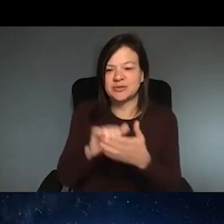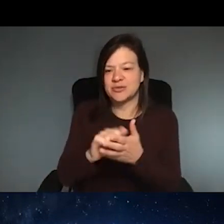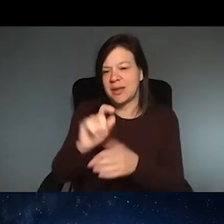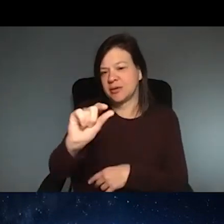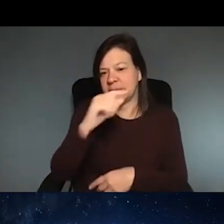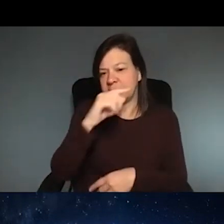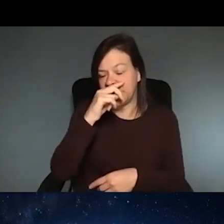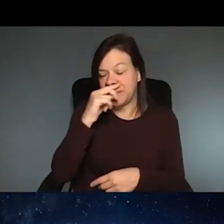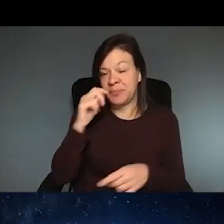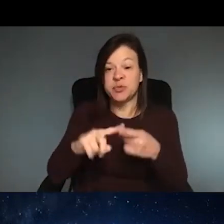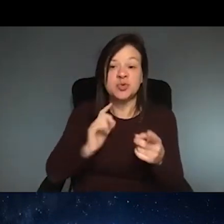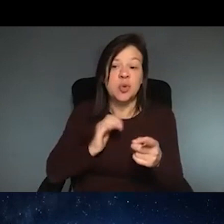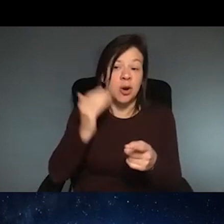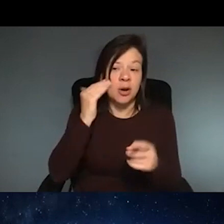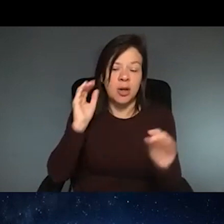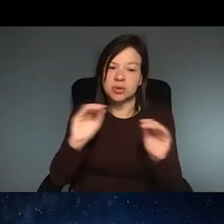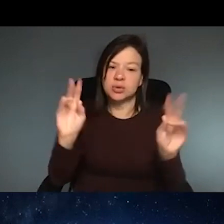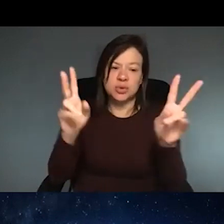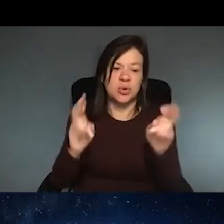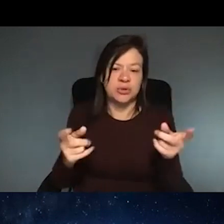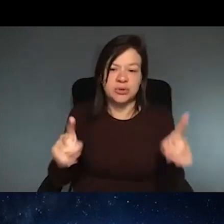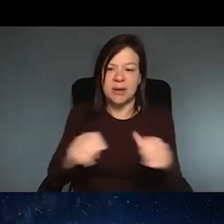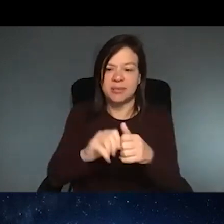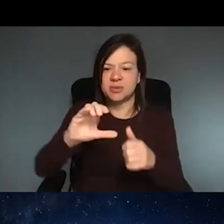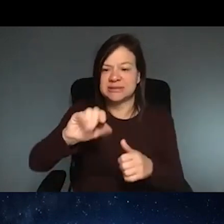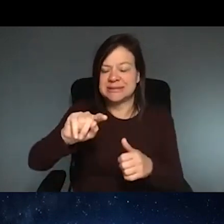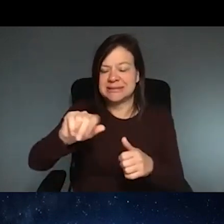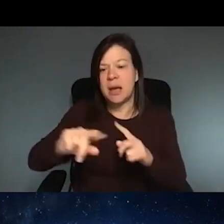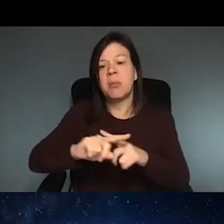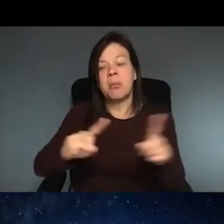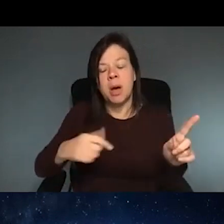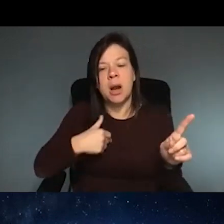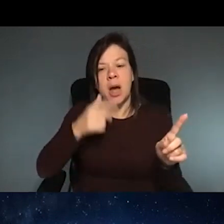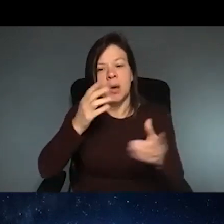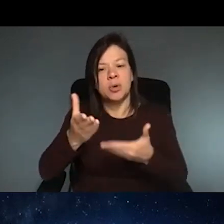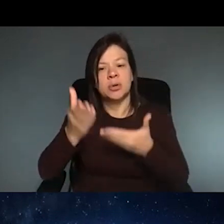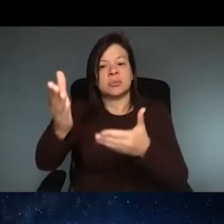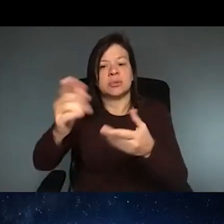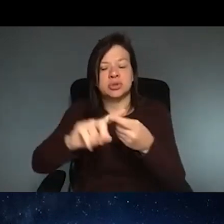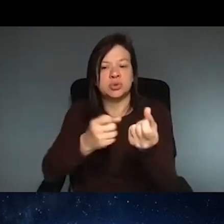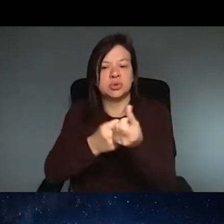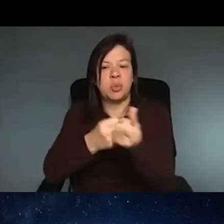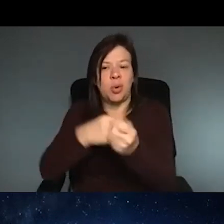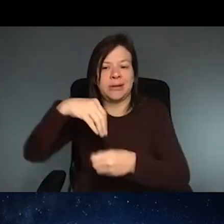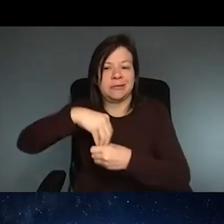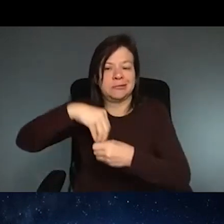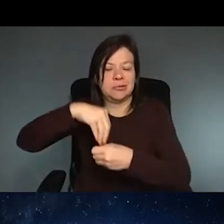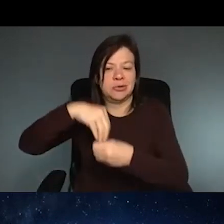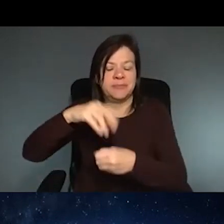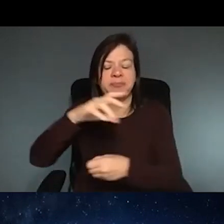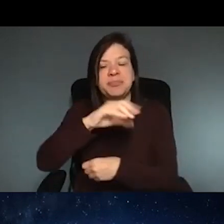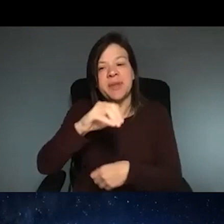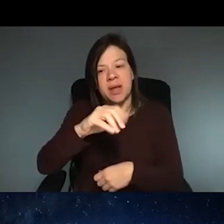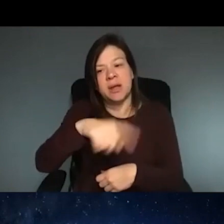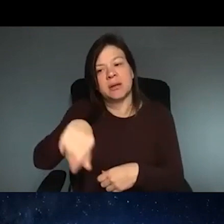TO OUR KNOWLEDGE NO ISSUES WITH CTAs I WOULD RECOMMEND SUBMITTING TO SUPPORT INTERNALLY ON THAT AND YOUR BEST